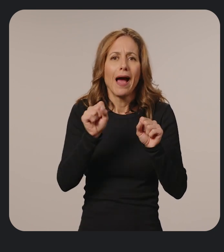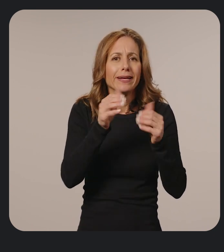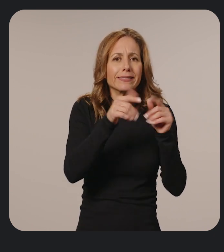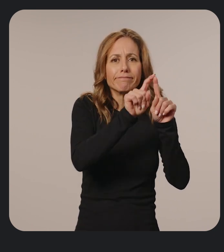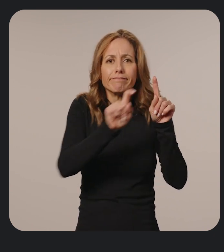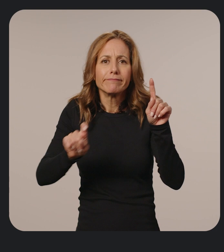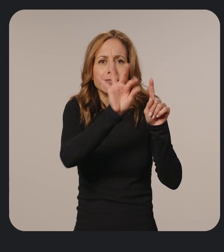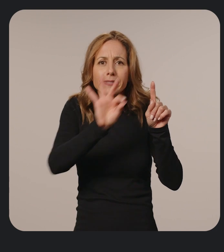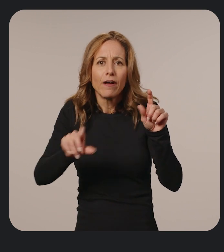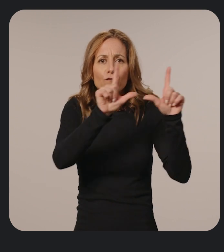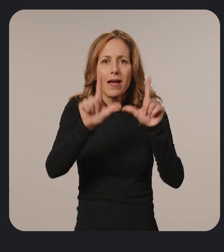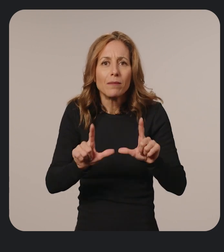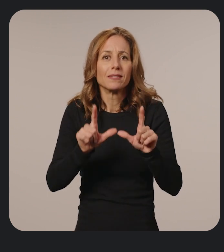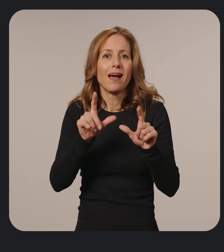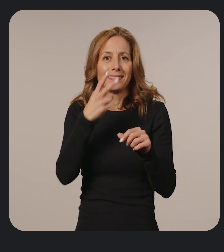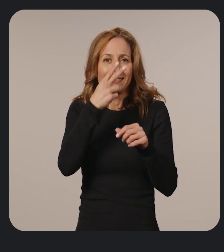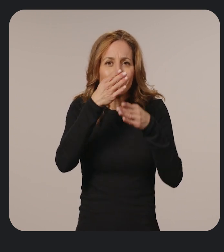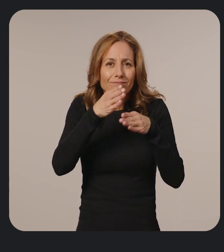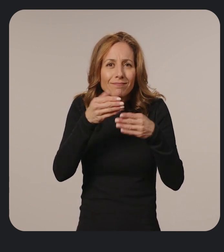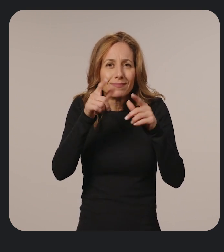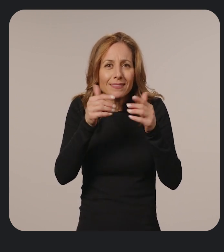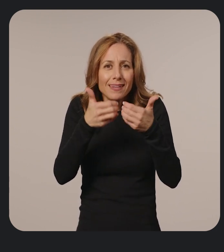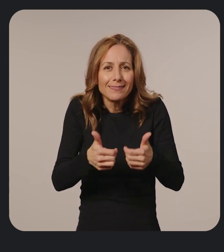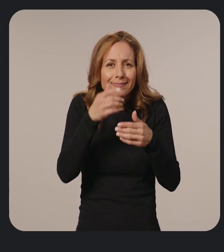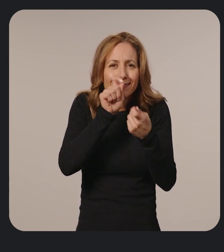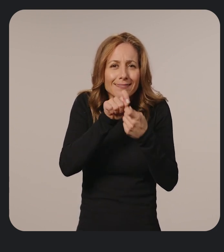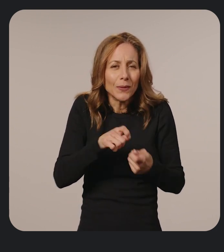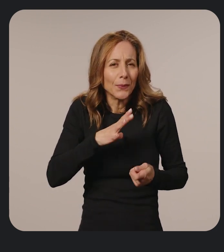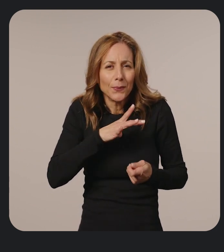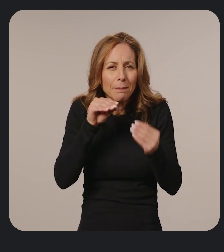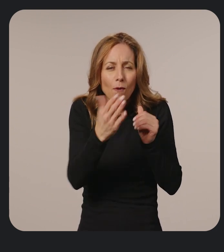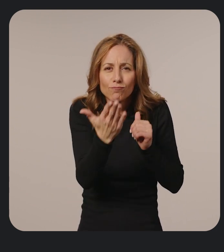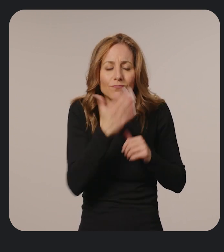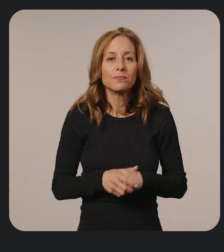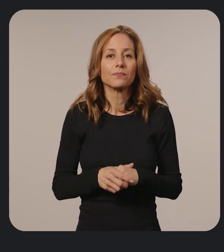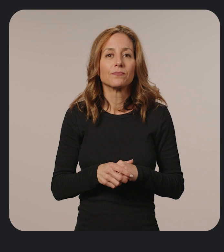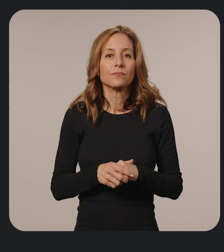but we can now easily select a group of frames and, for those, see the slice details.